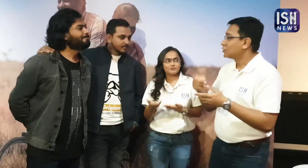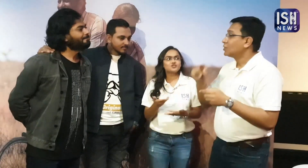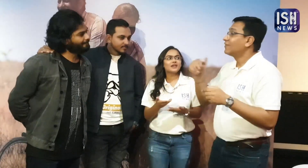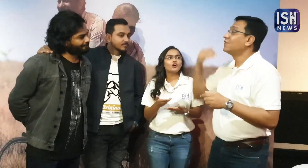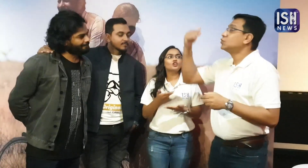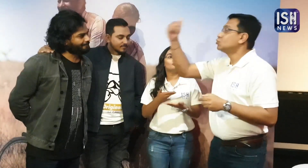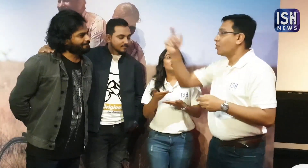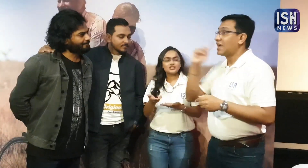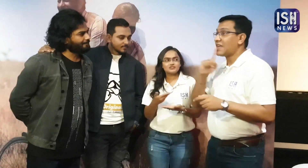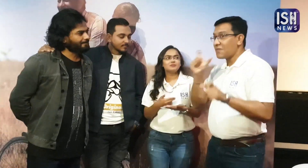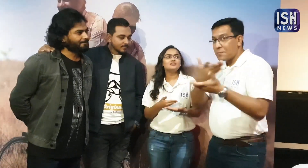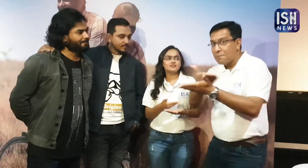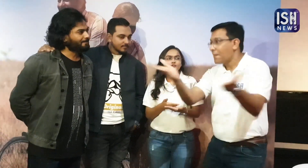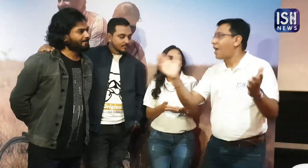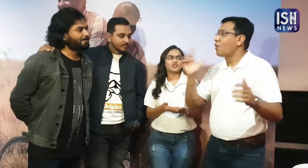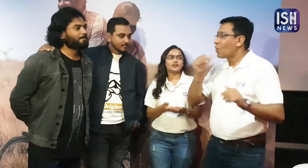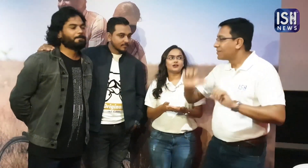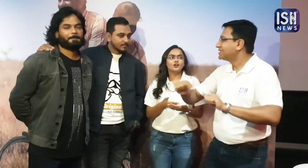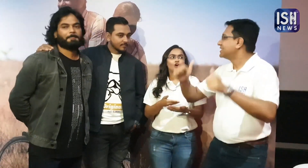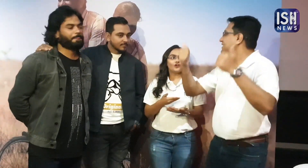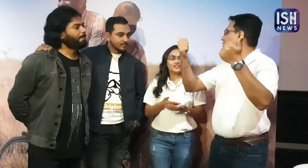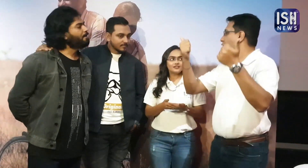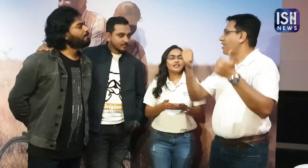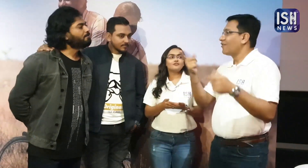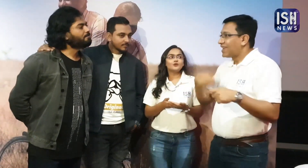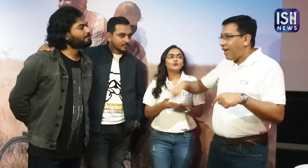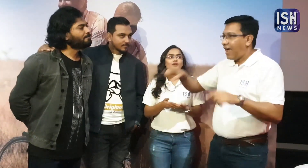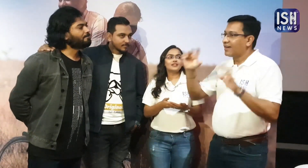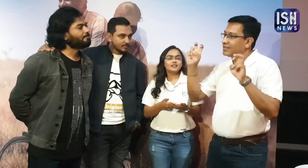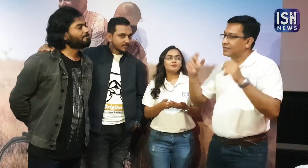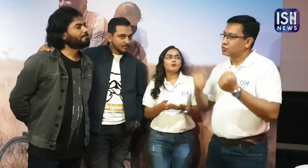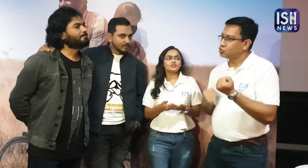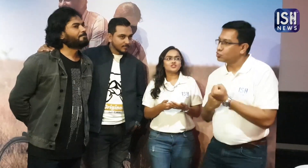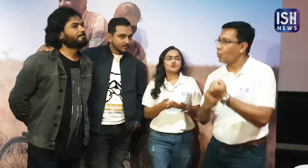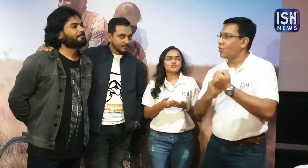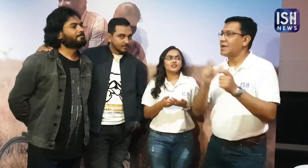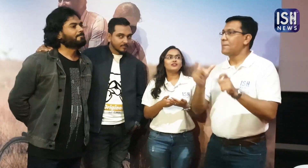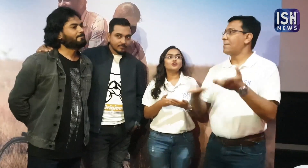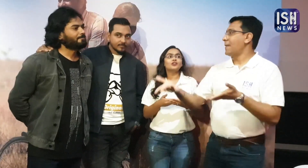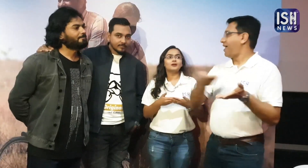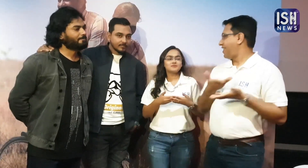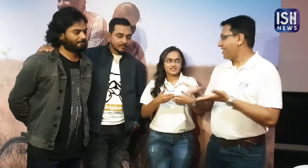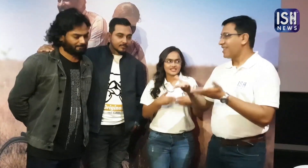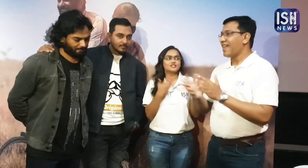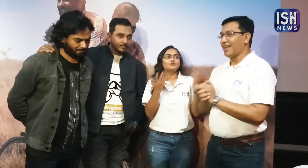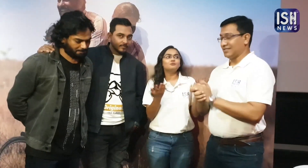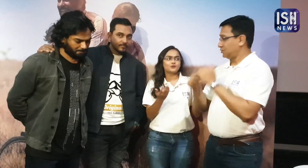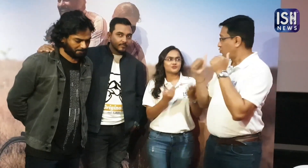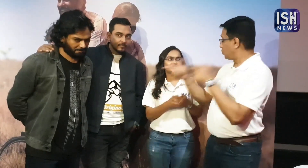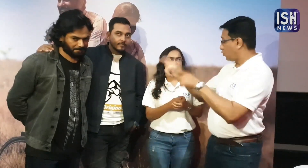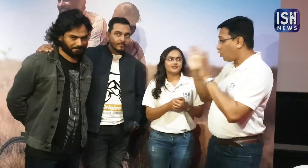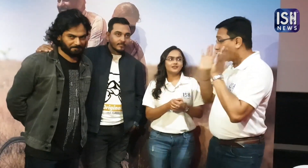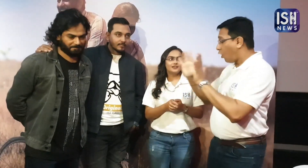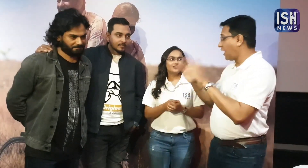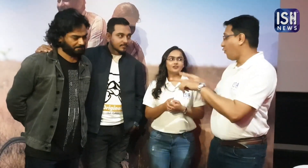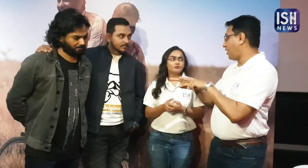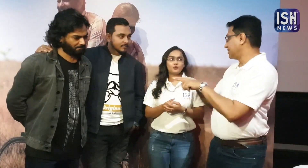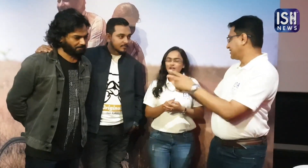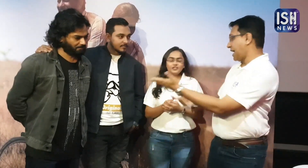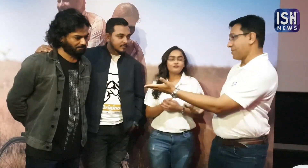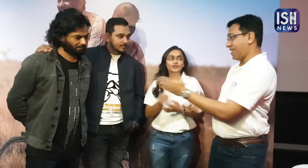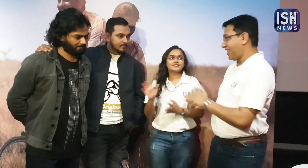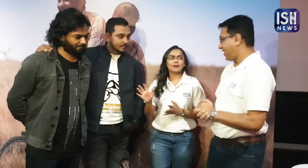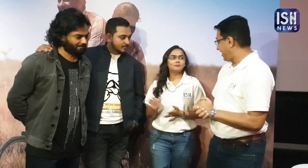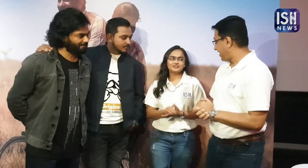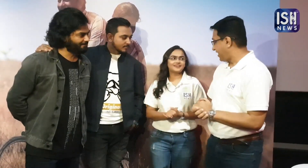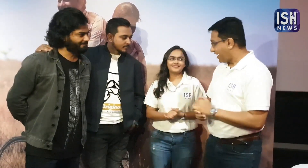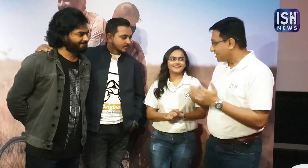This is very good for the Deaf as it will help them succeed. This was a wonderful example.